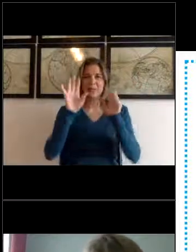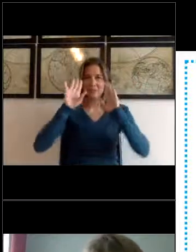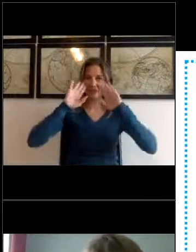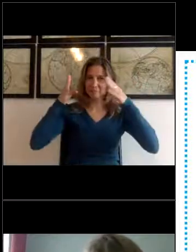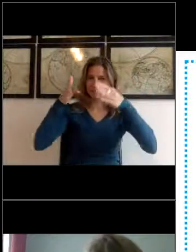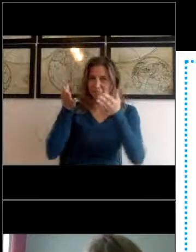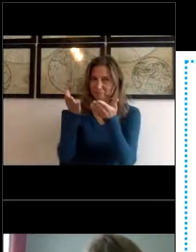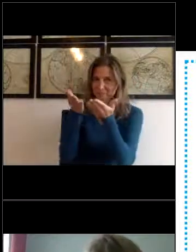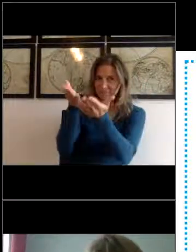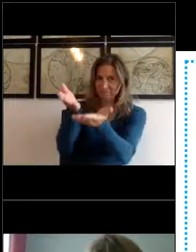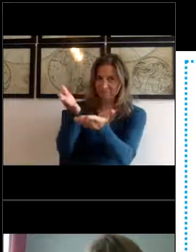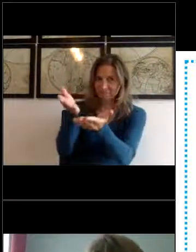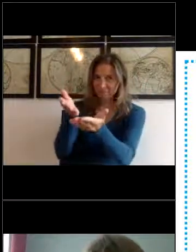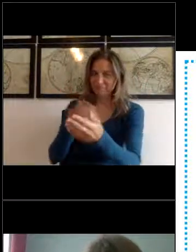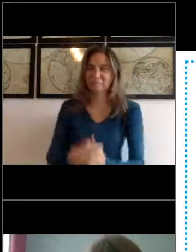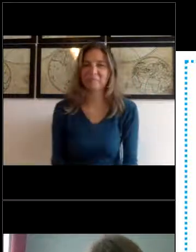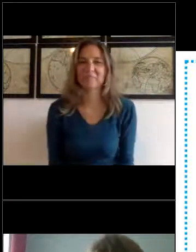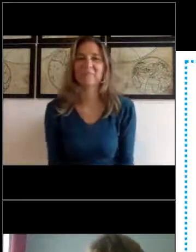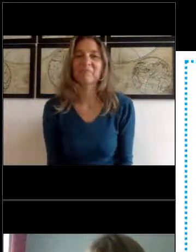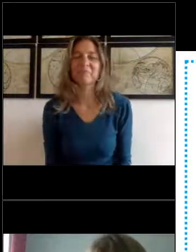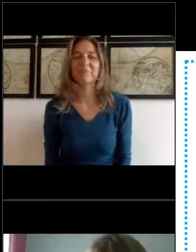You are welcome.